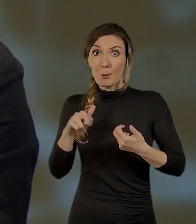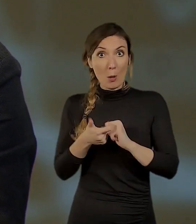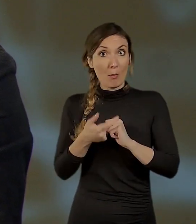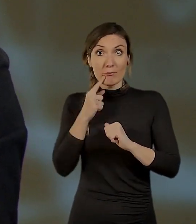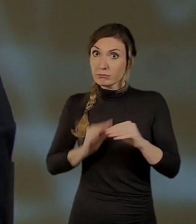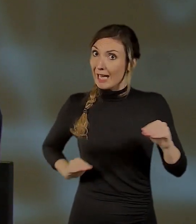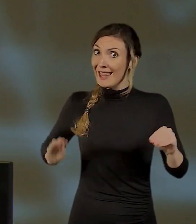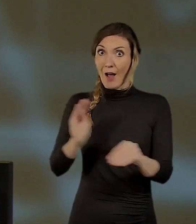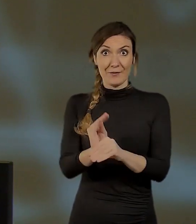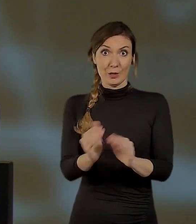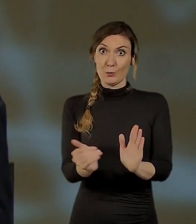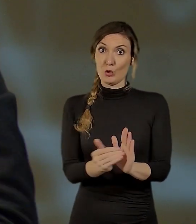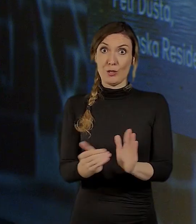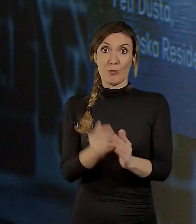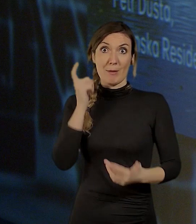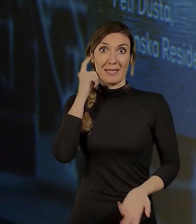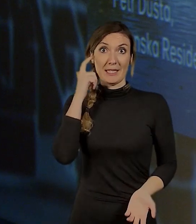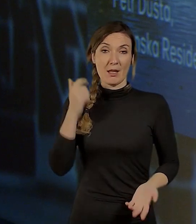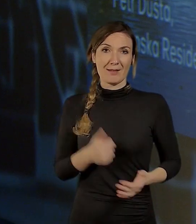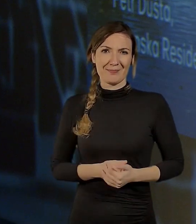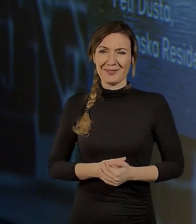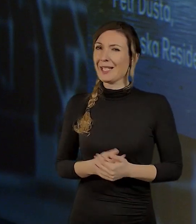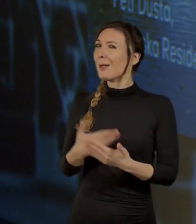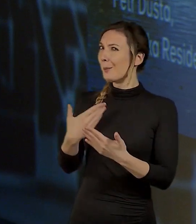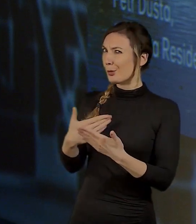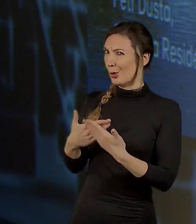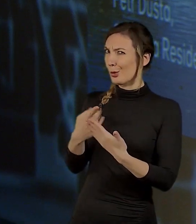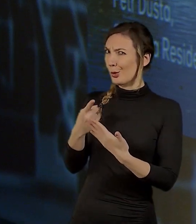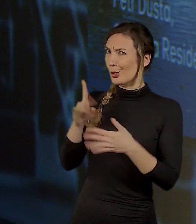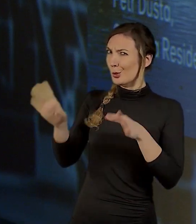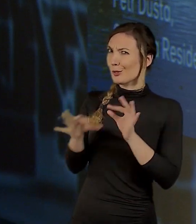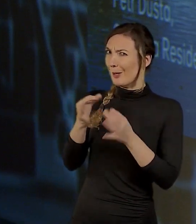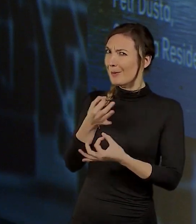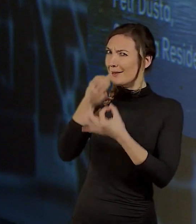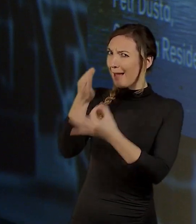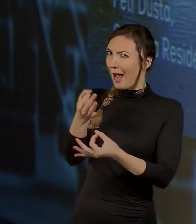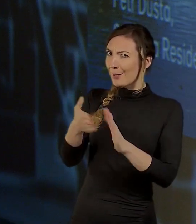which can then be used by anyone, but which logically then lead to a larger number of cars in that location.